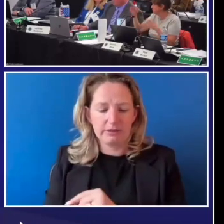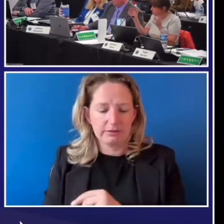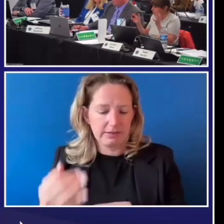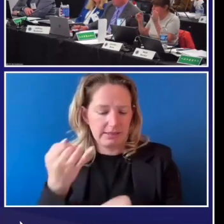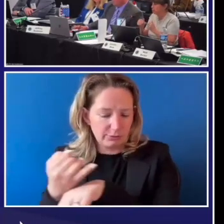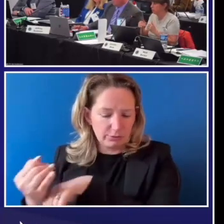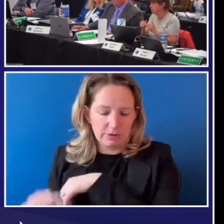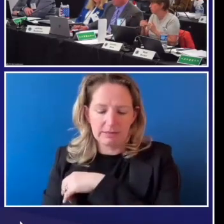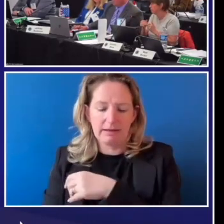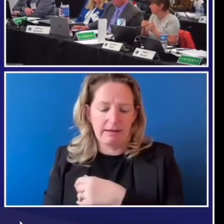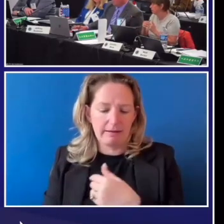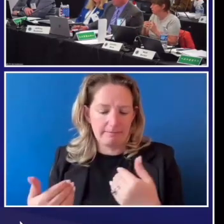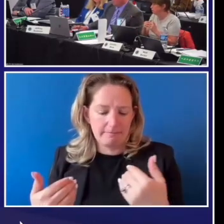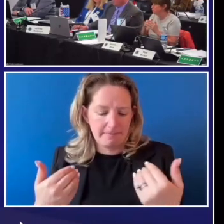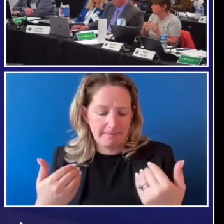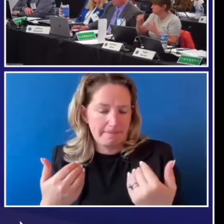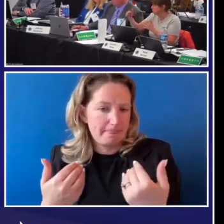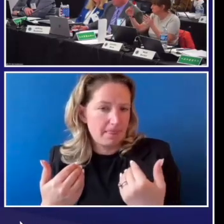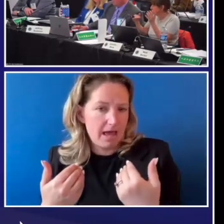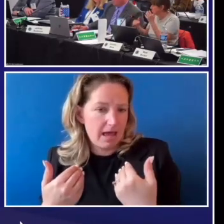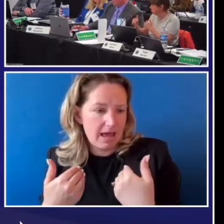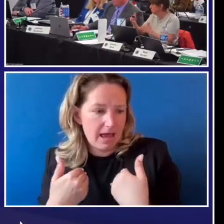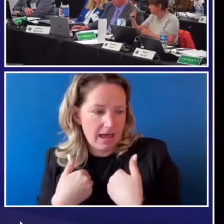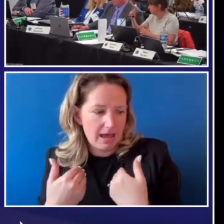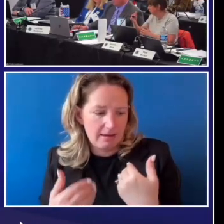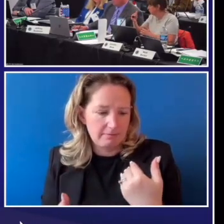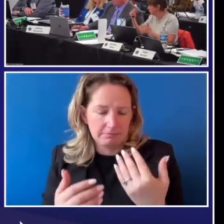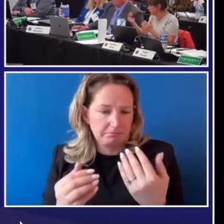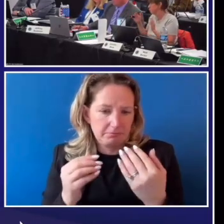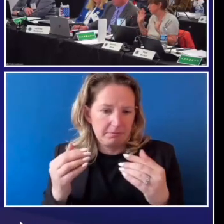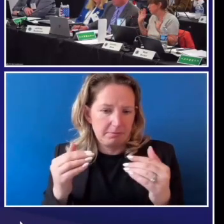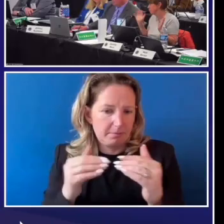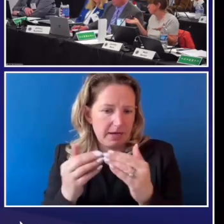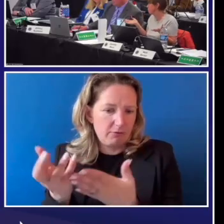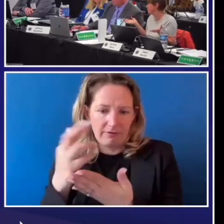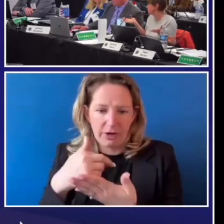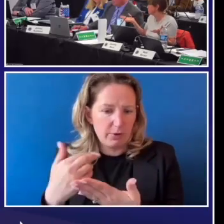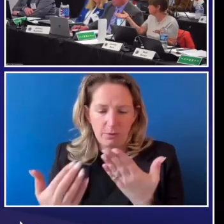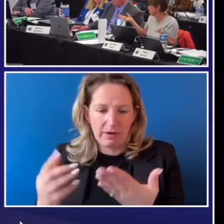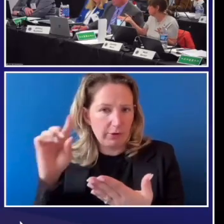process where, um, those peers are reviewing that, uh, believe me, we've heard this, as you, you and